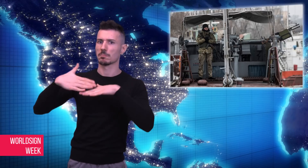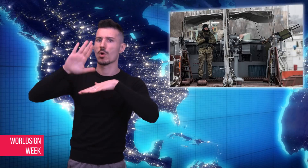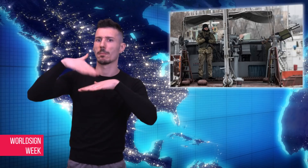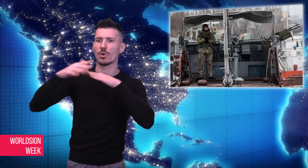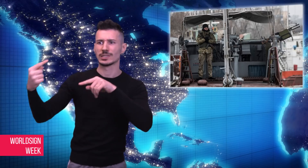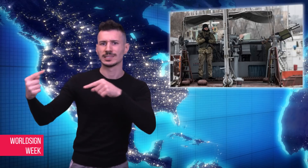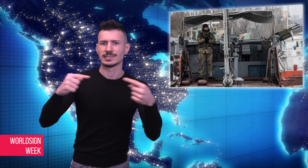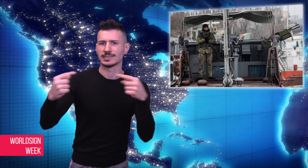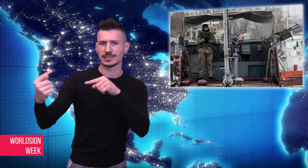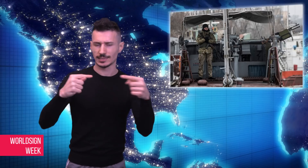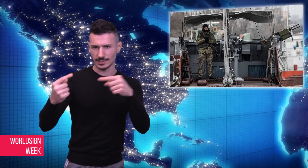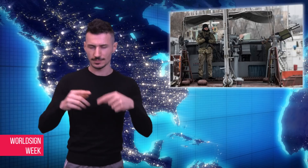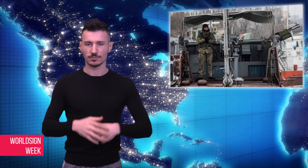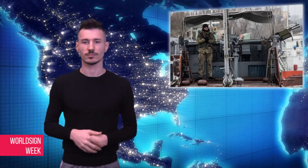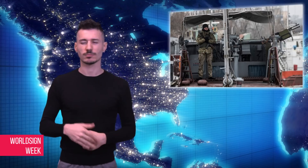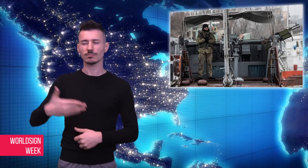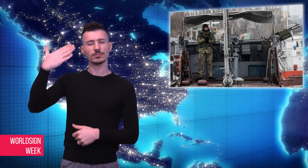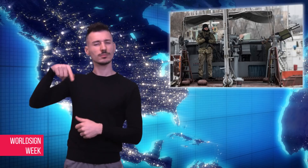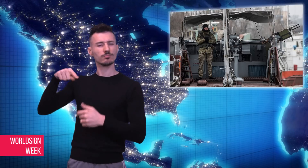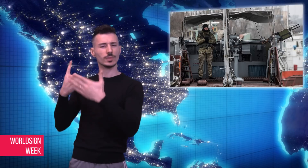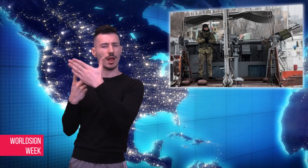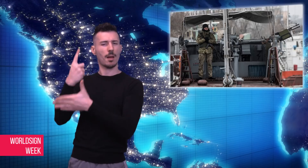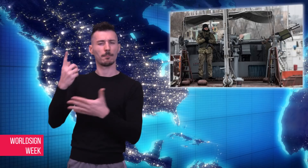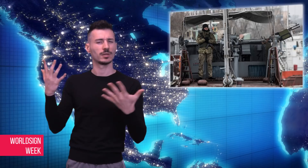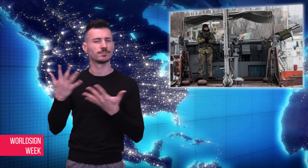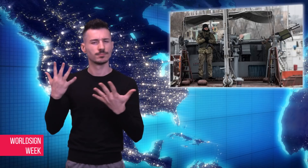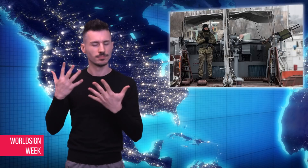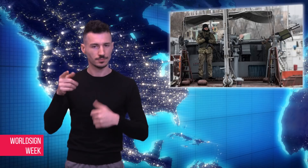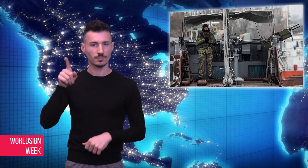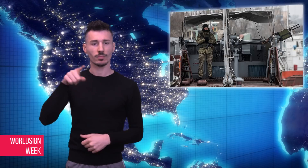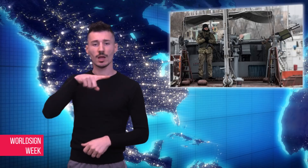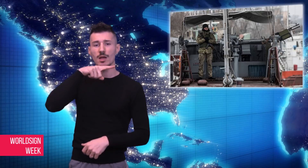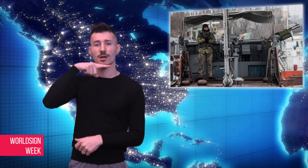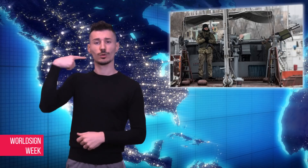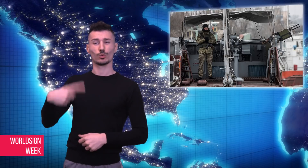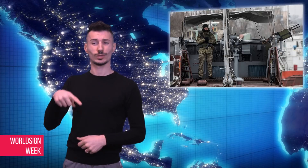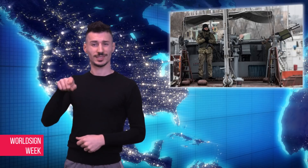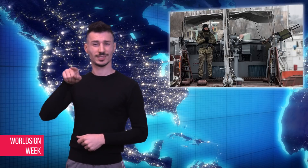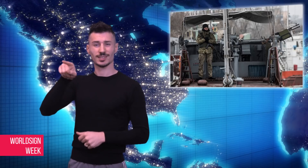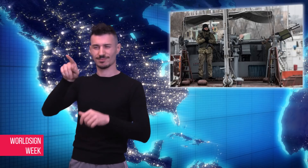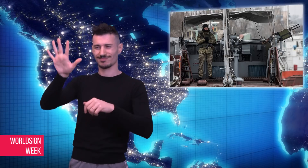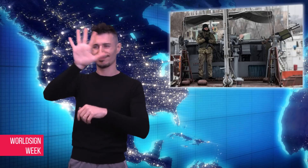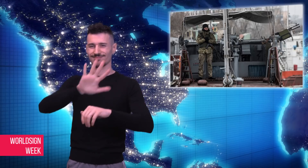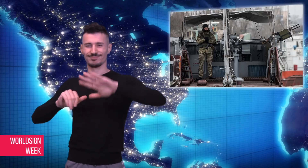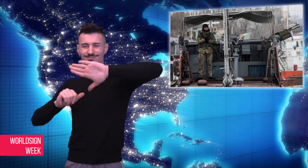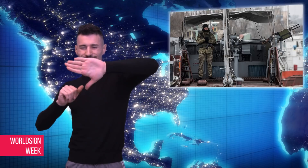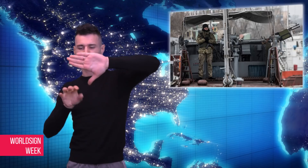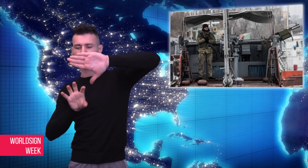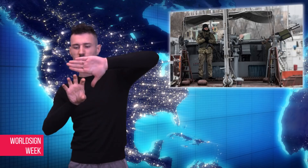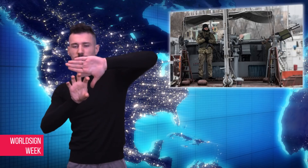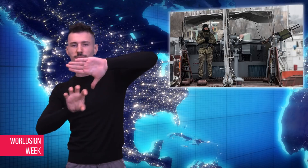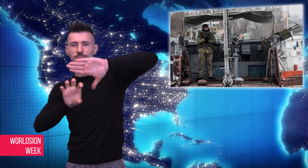Relations between the two countries have worsened since the clash